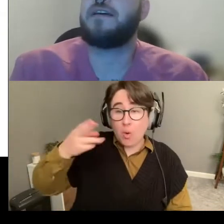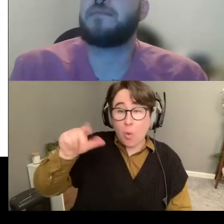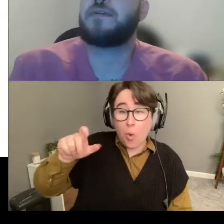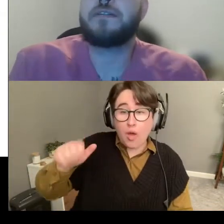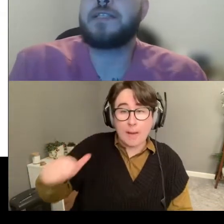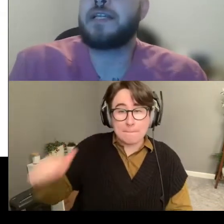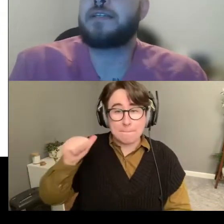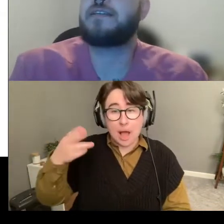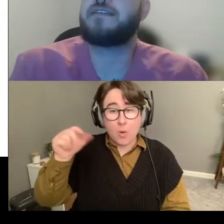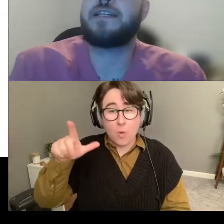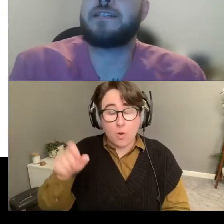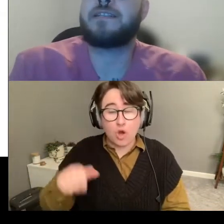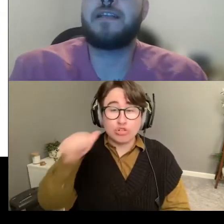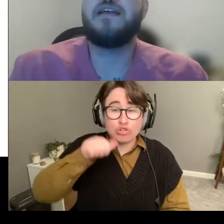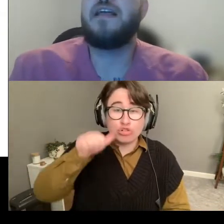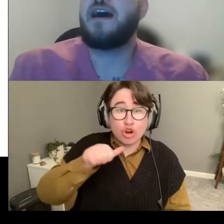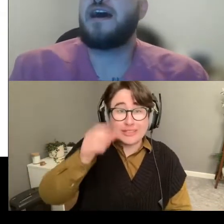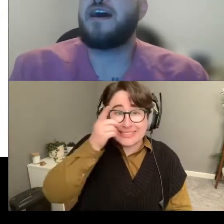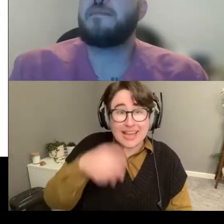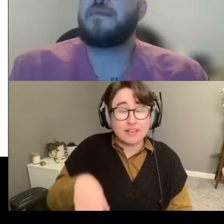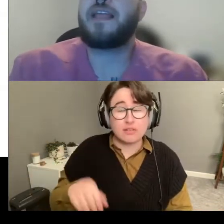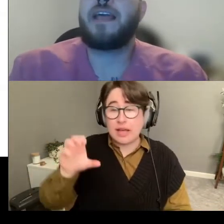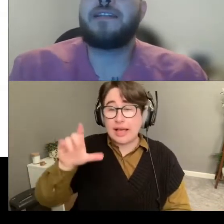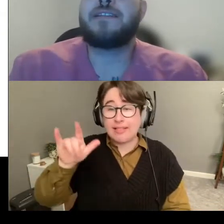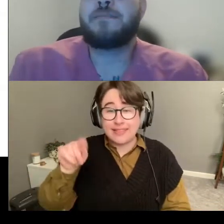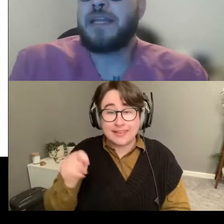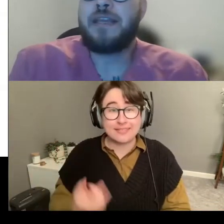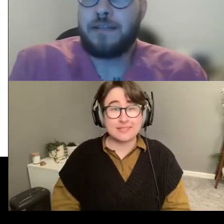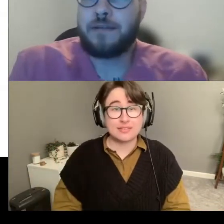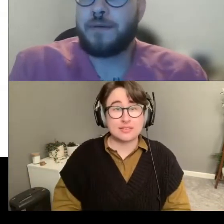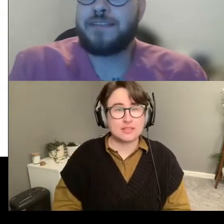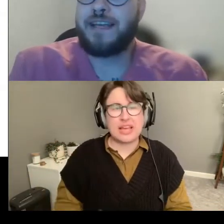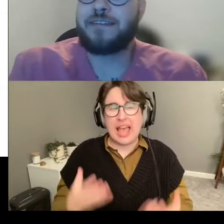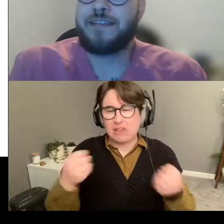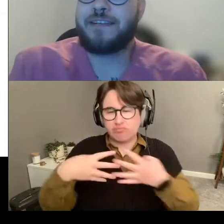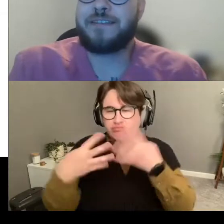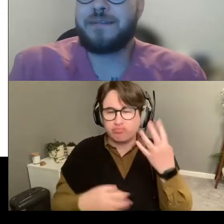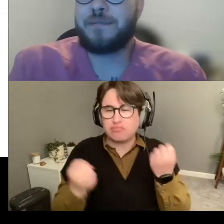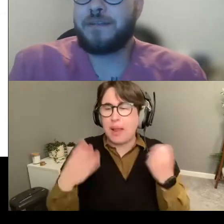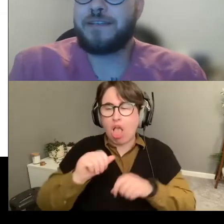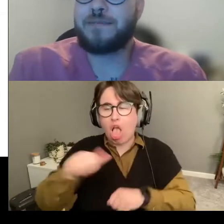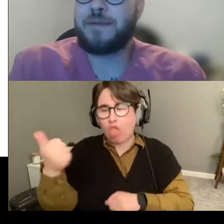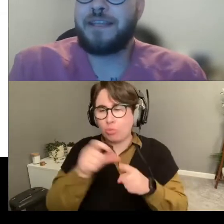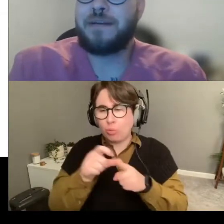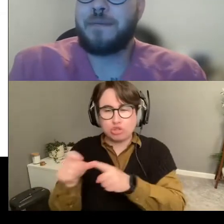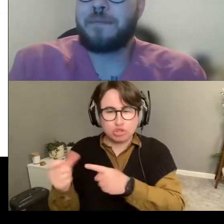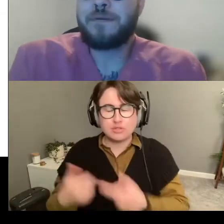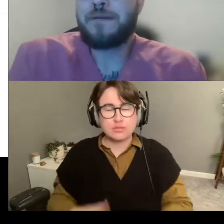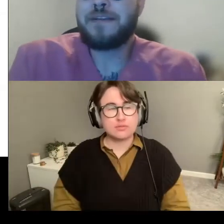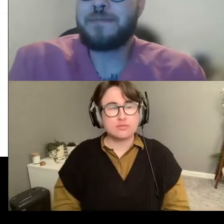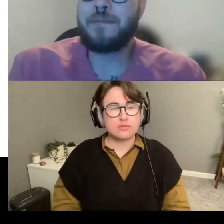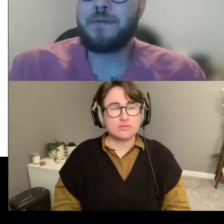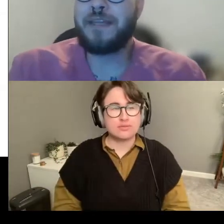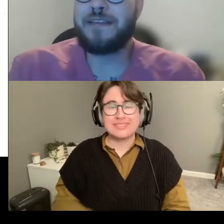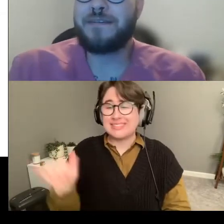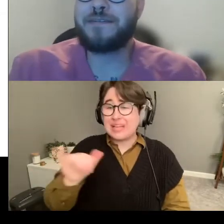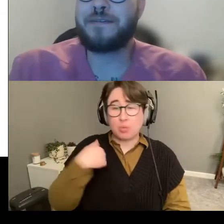girldick, clits, and many other words out there. Similar as when we think about pronouns people may use